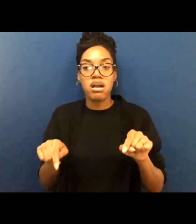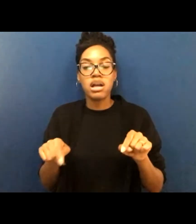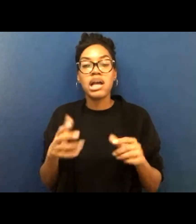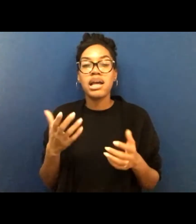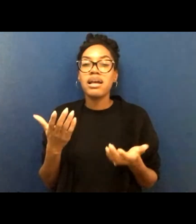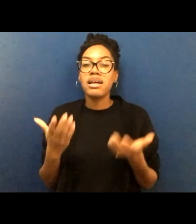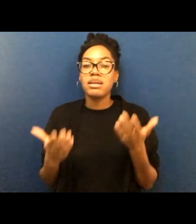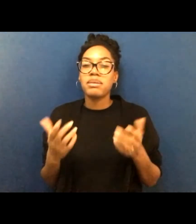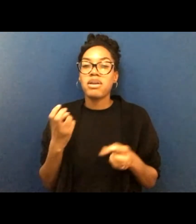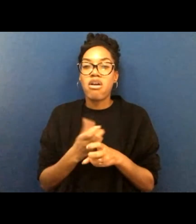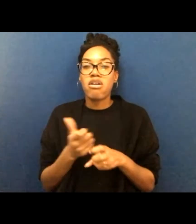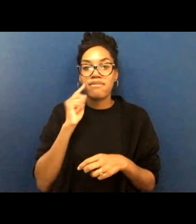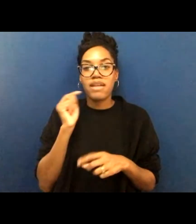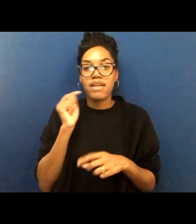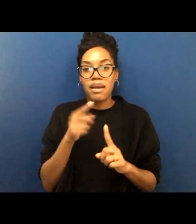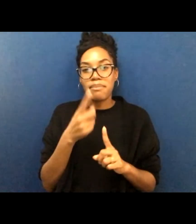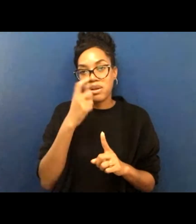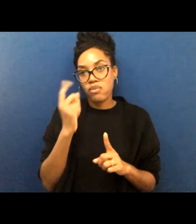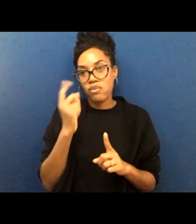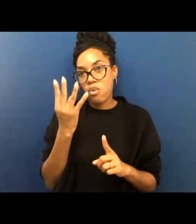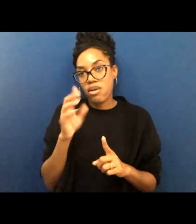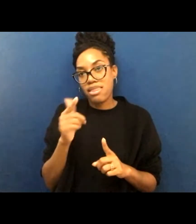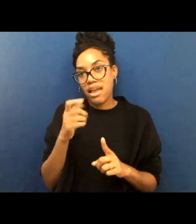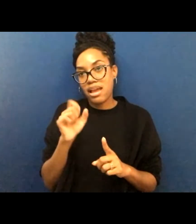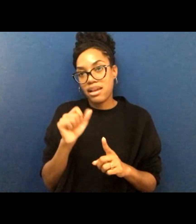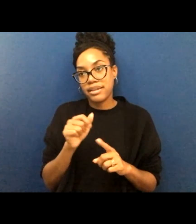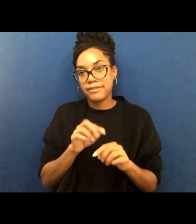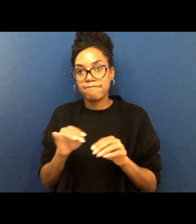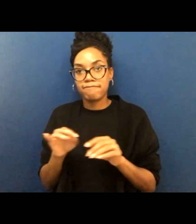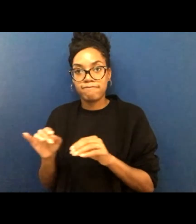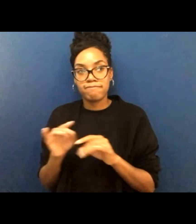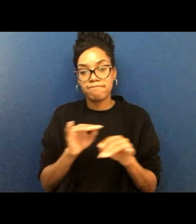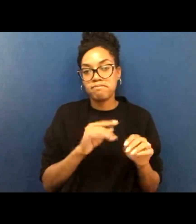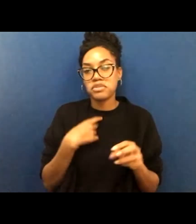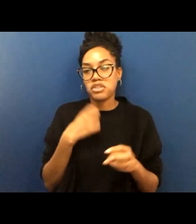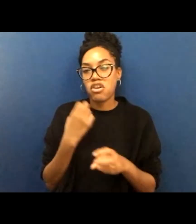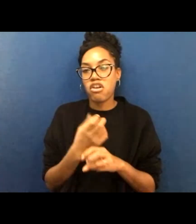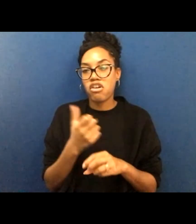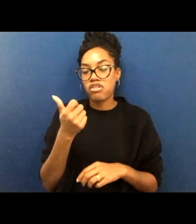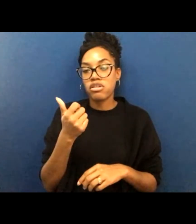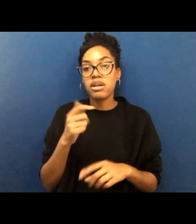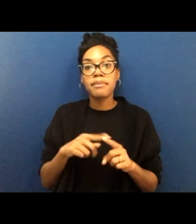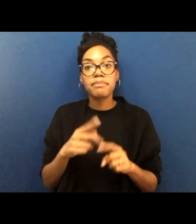moving quicker side to side than, for example, like a king crab that could move side-to-side with big, long legs.